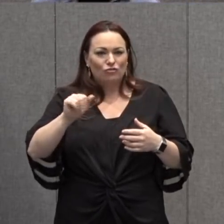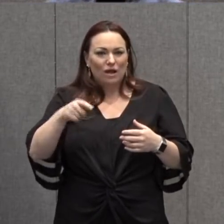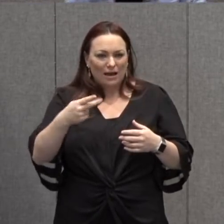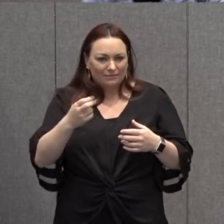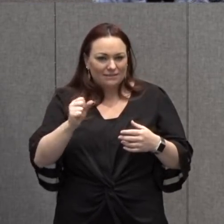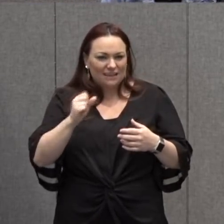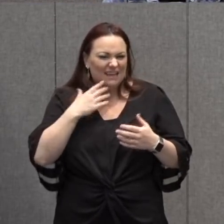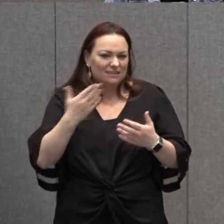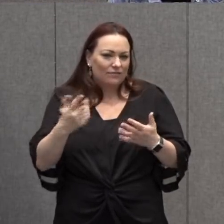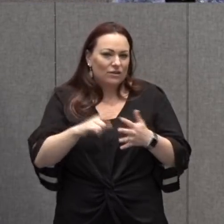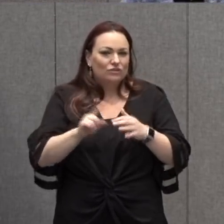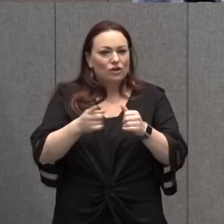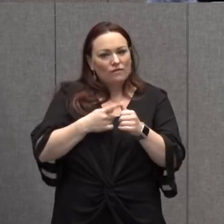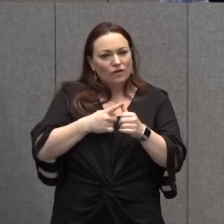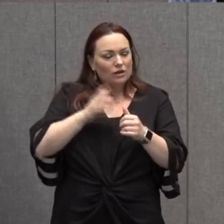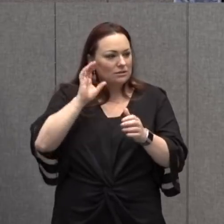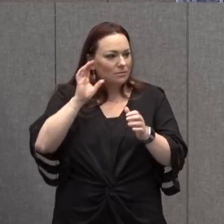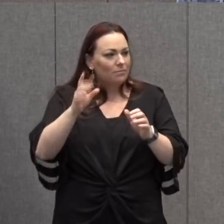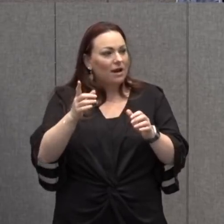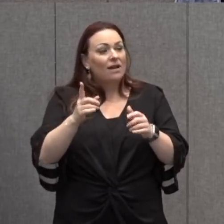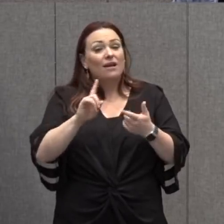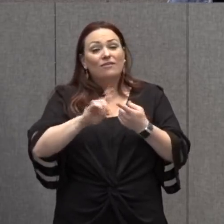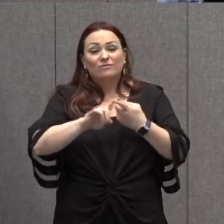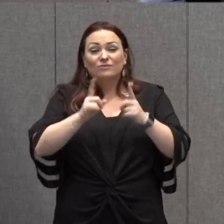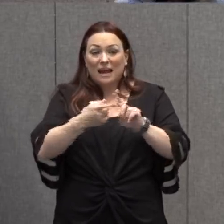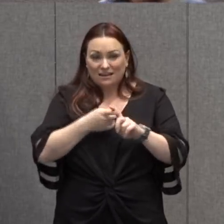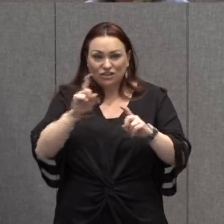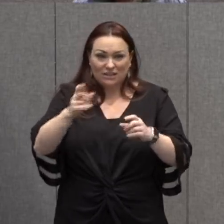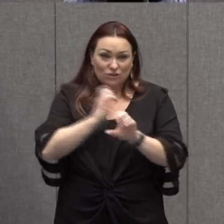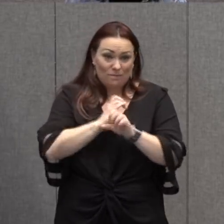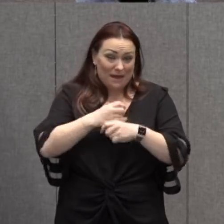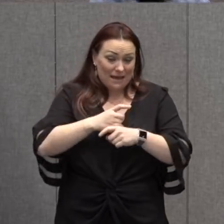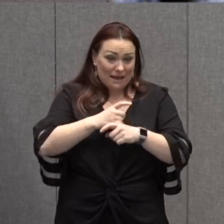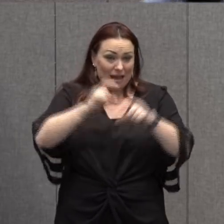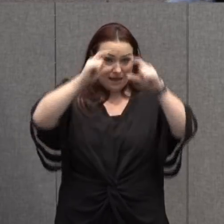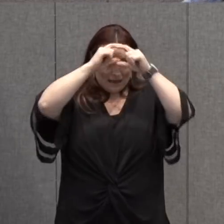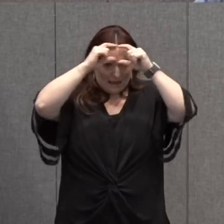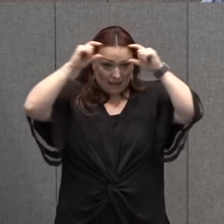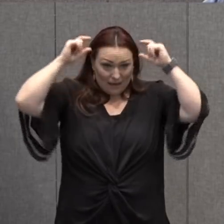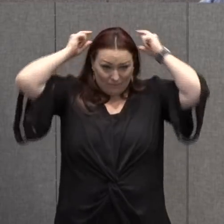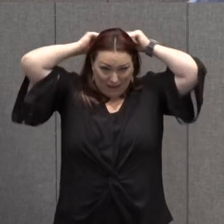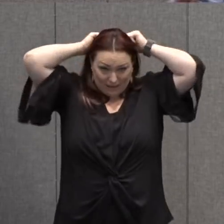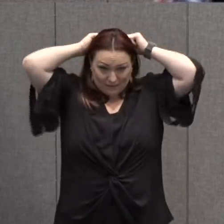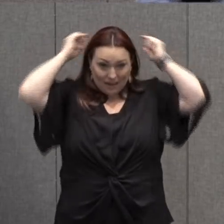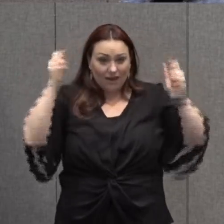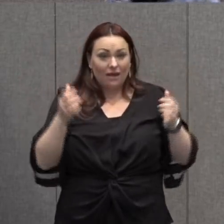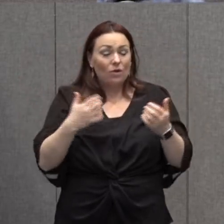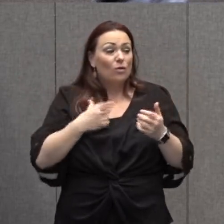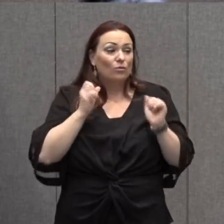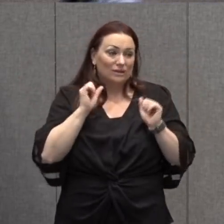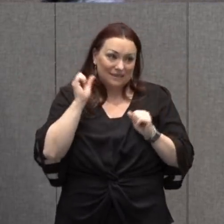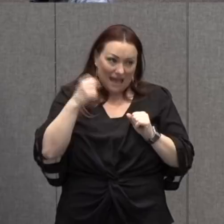my friend needs to make herself a headband. Oo, I love, are we playing the headband game? We're gonna play a headband game.